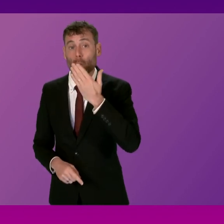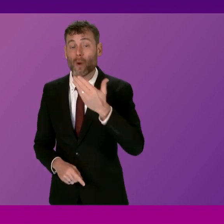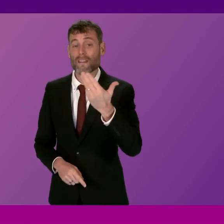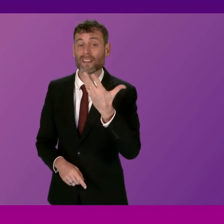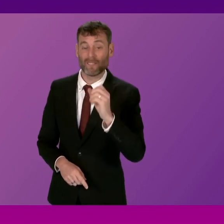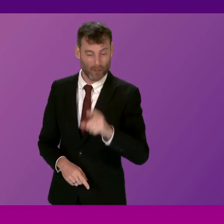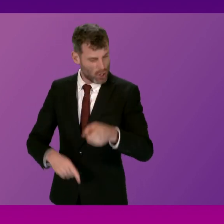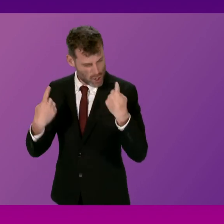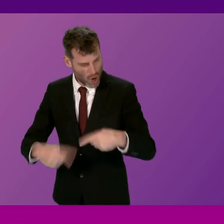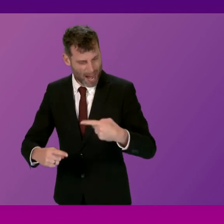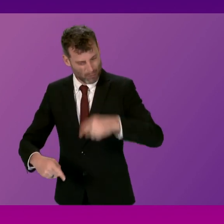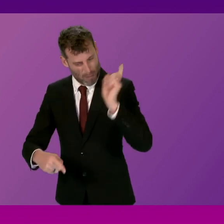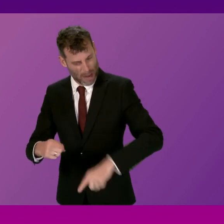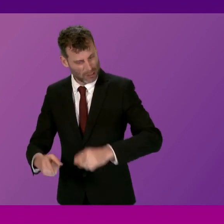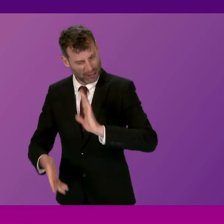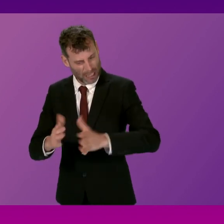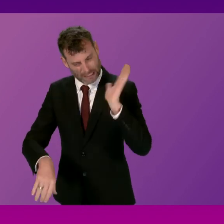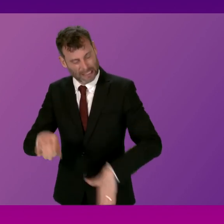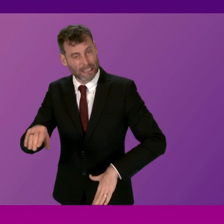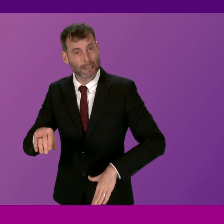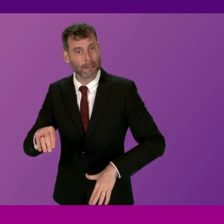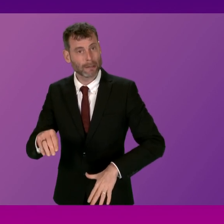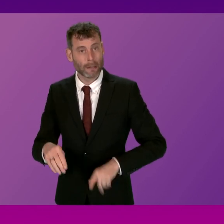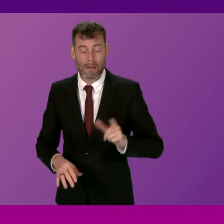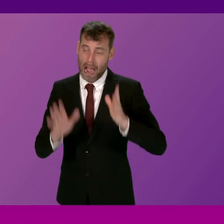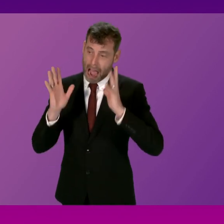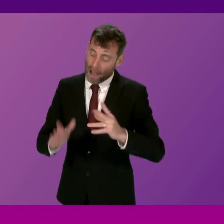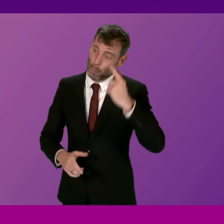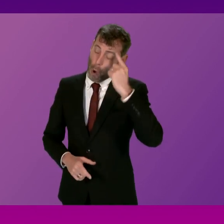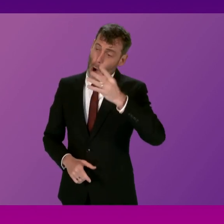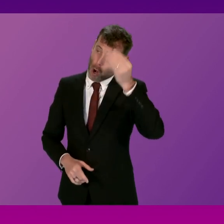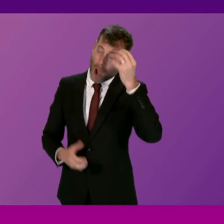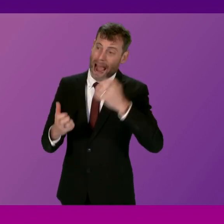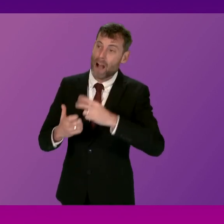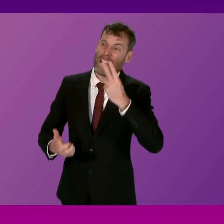He was forced to conform to the idealised version of an able-bodied person.